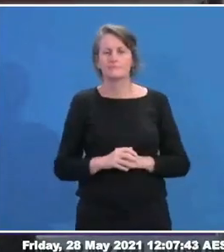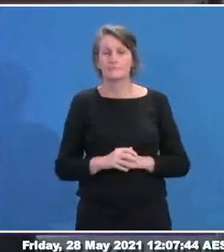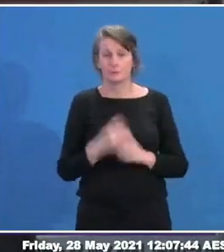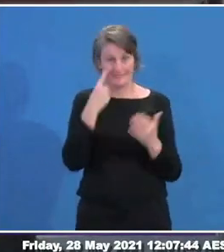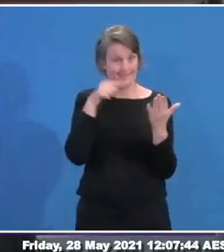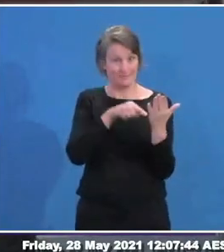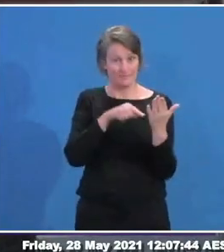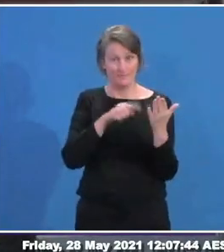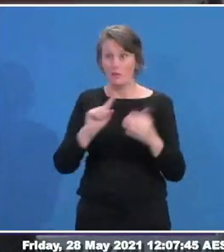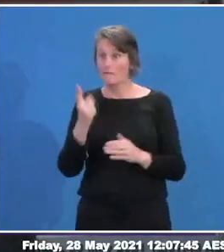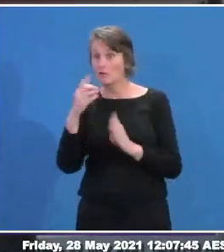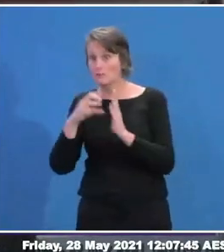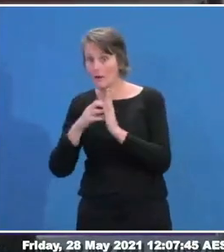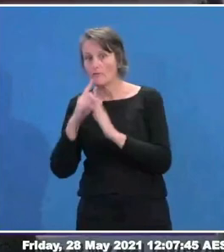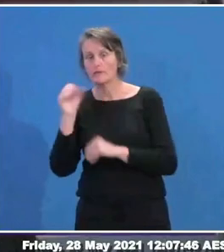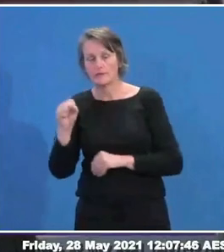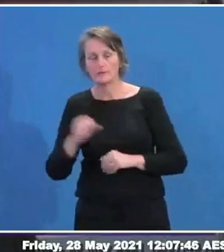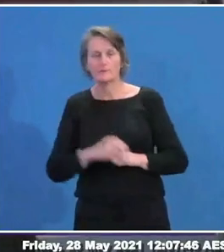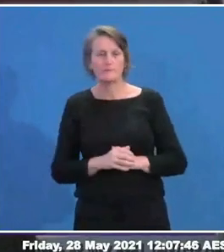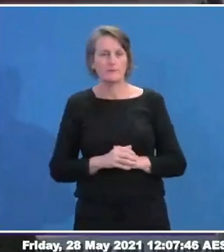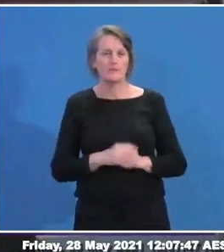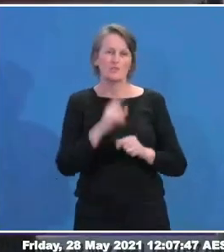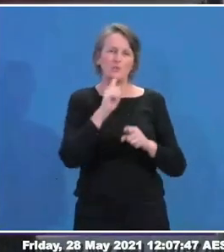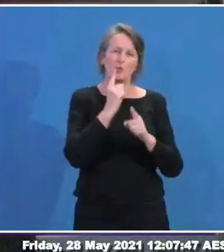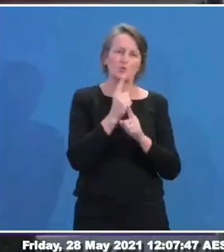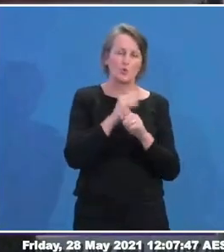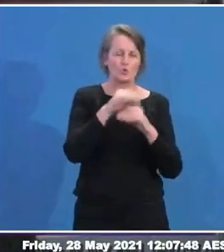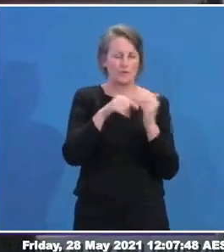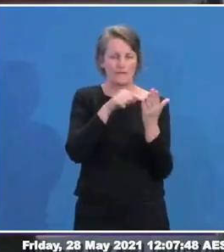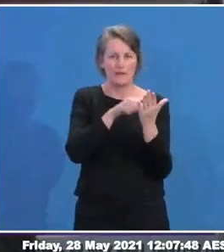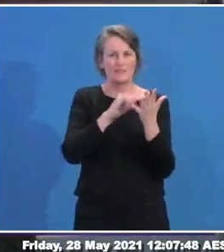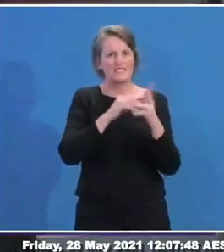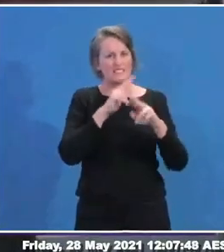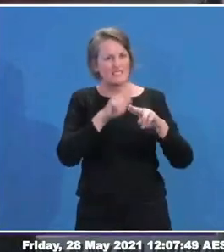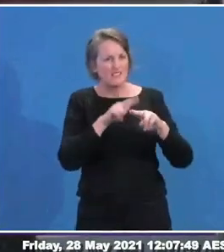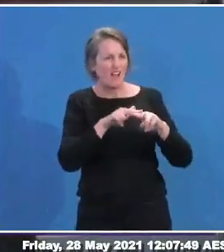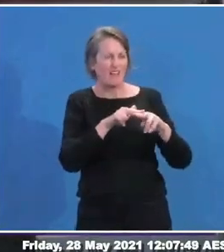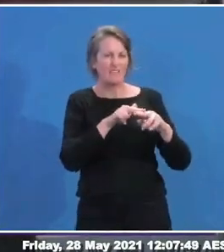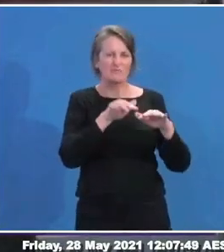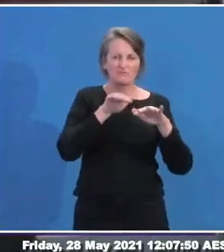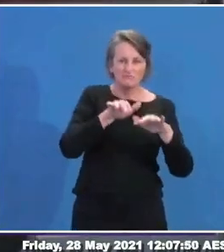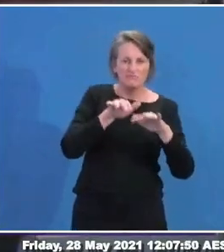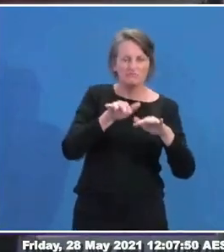The first paragraph, yes. And it includes references to staff bullying, racism and intimidation and so on. Yes.